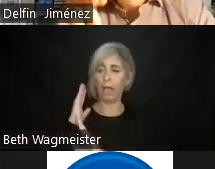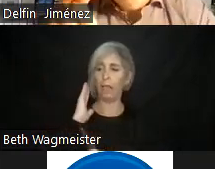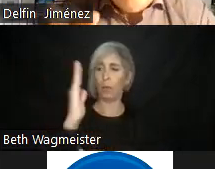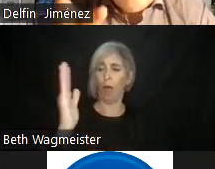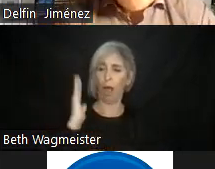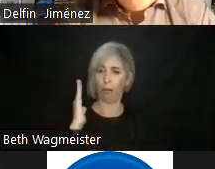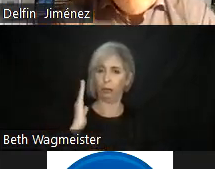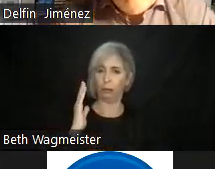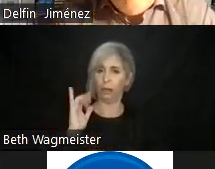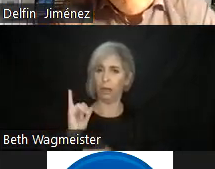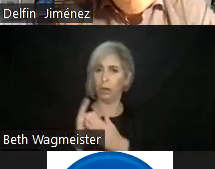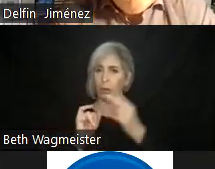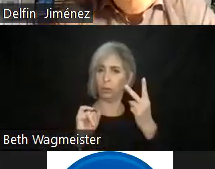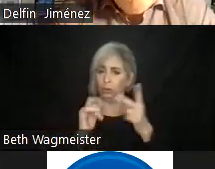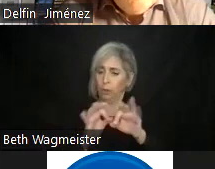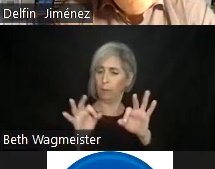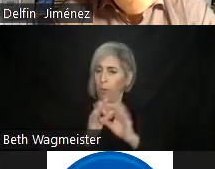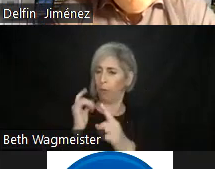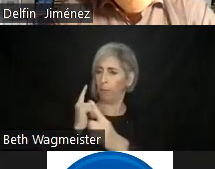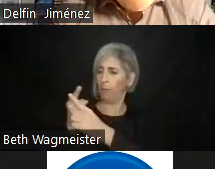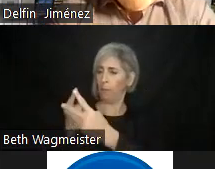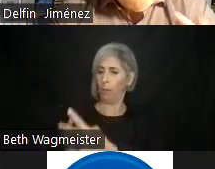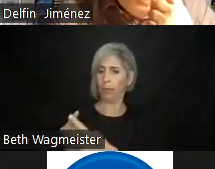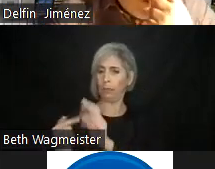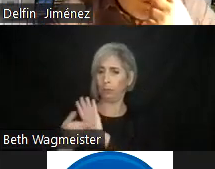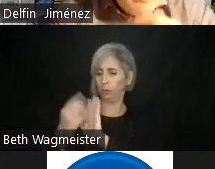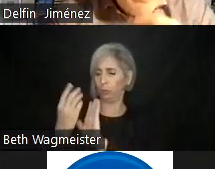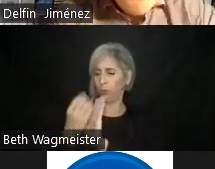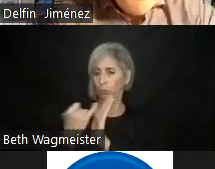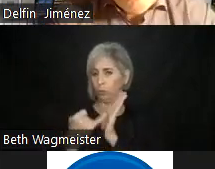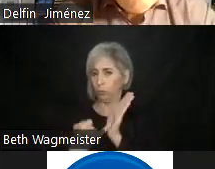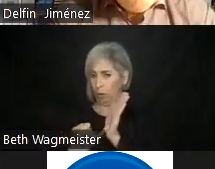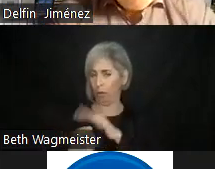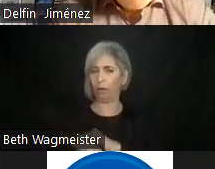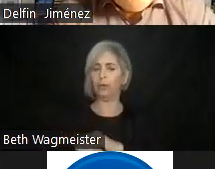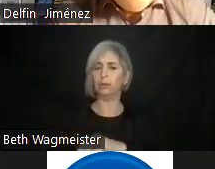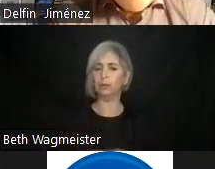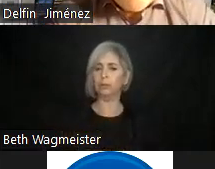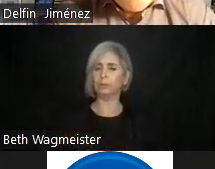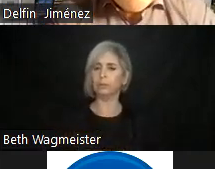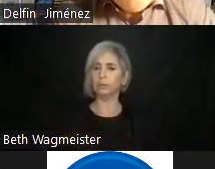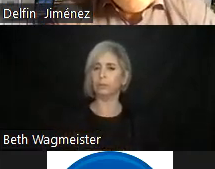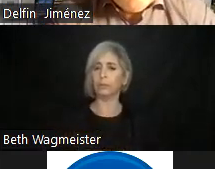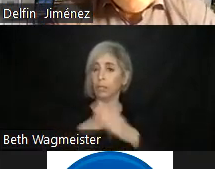They are the two key points. So drawings in this standard is